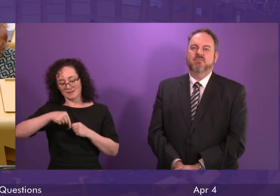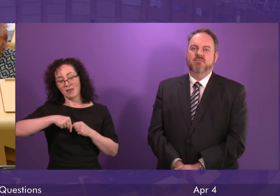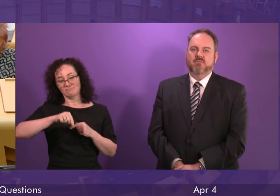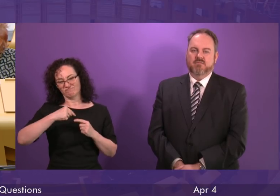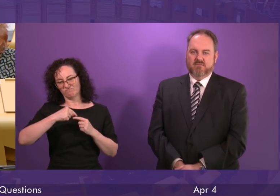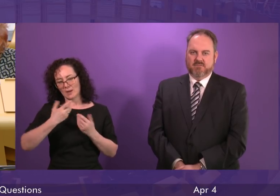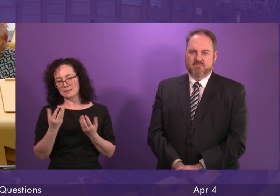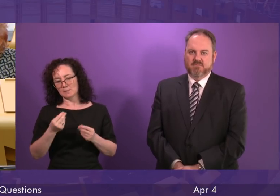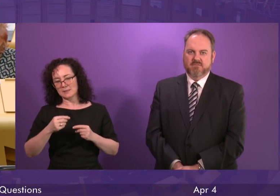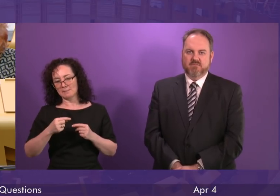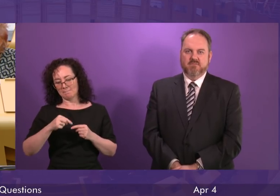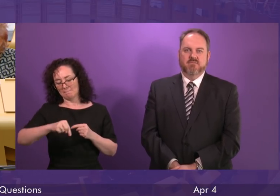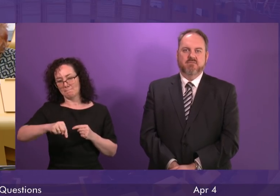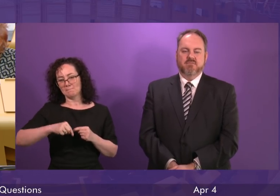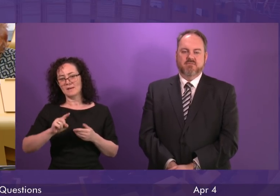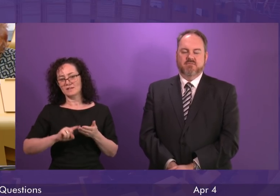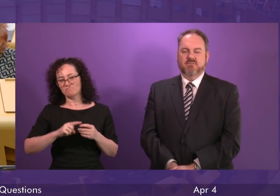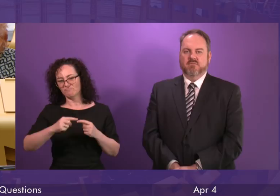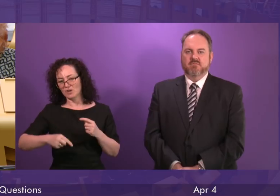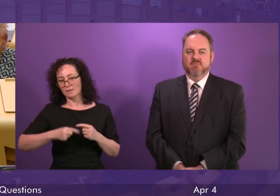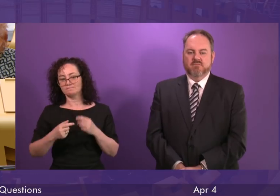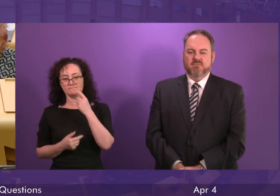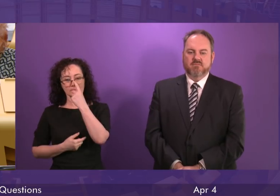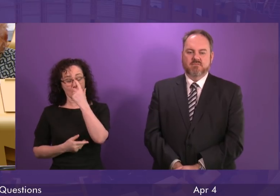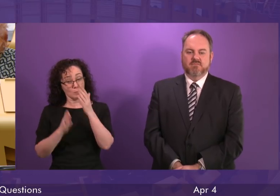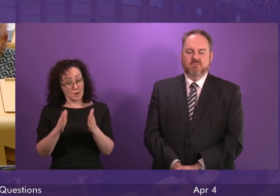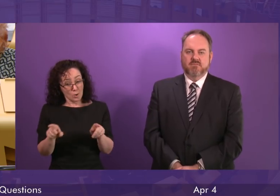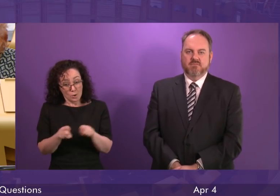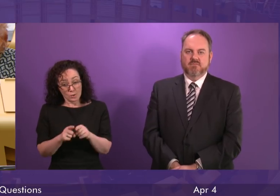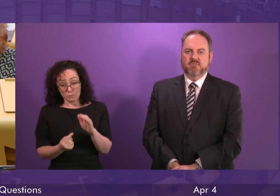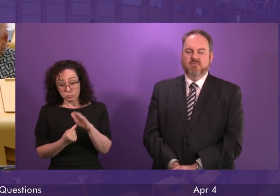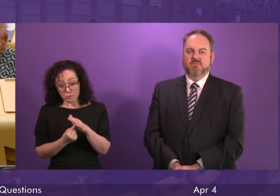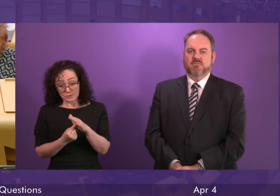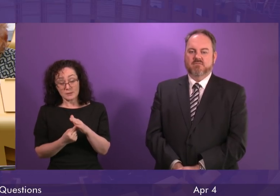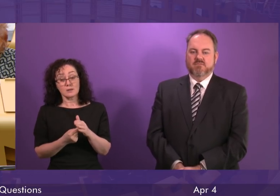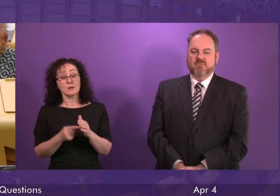In the meantime, it remains important that women continue to take up the invitation for